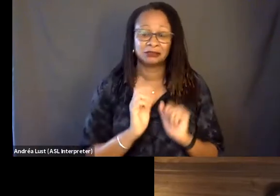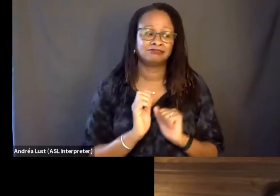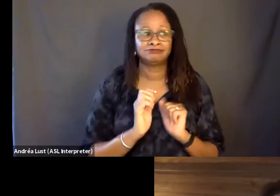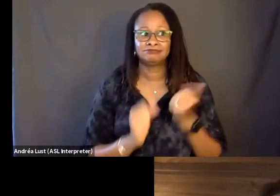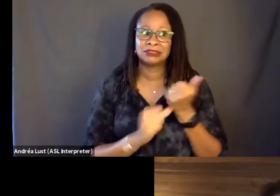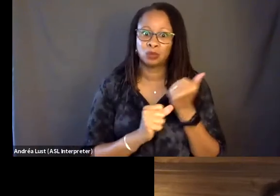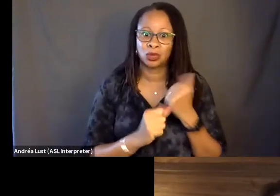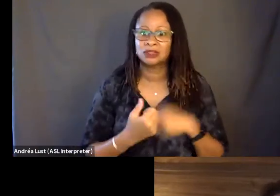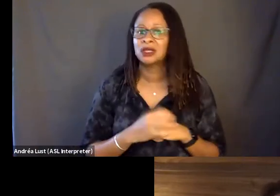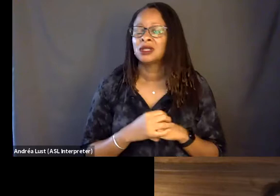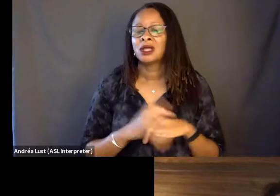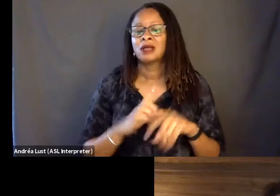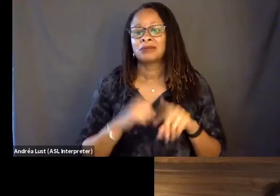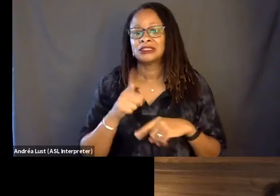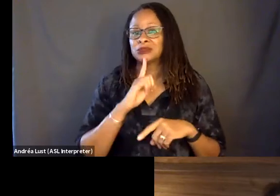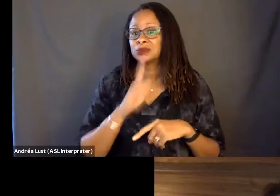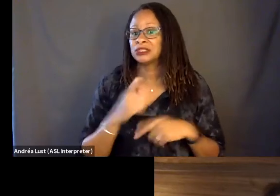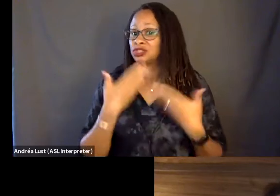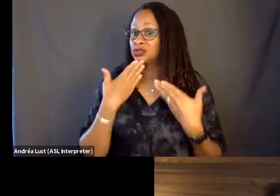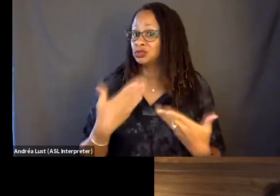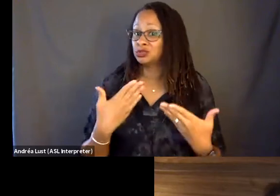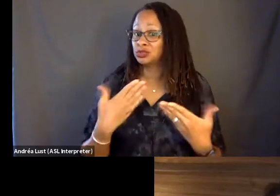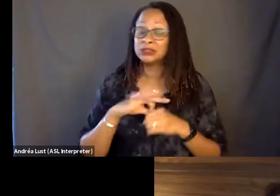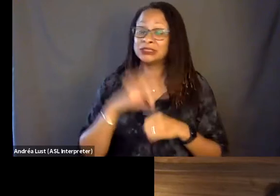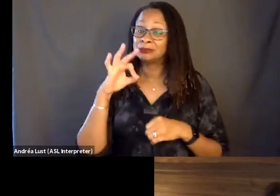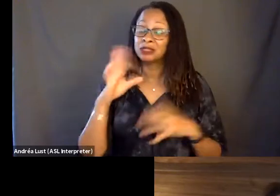But he's in he's in very good spirits.